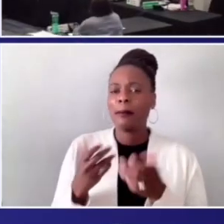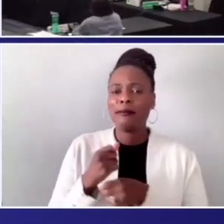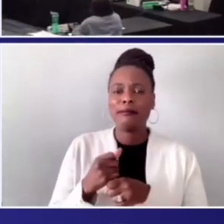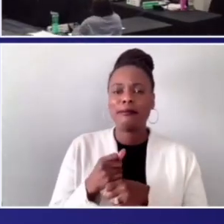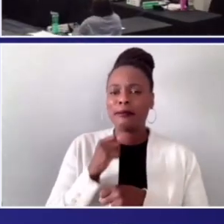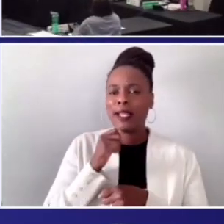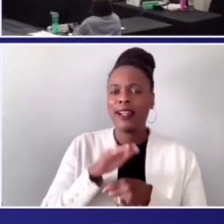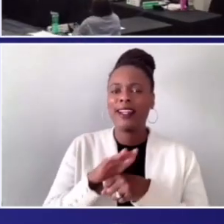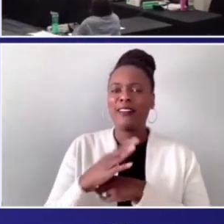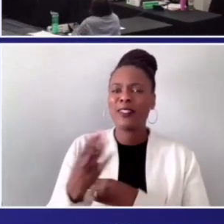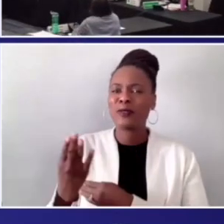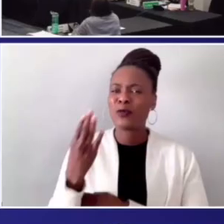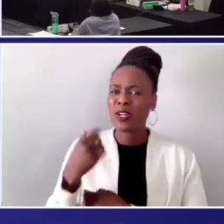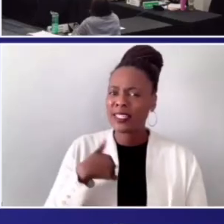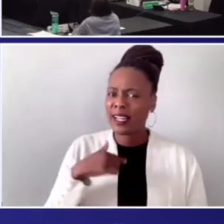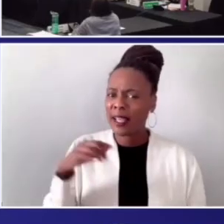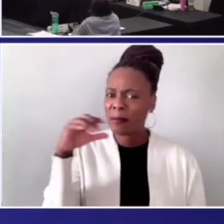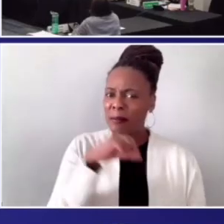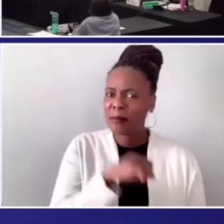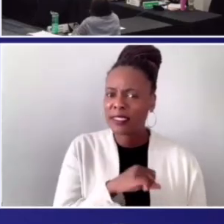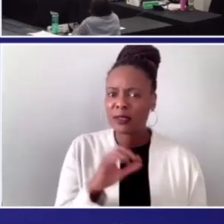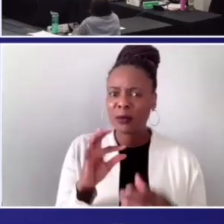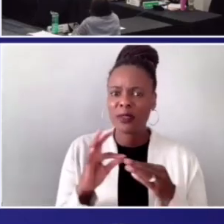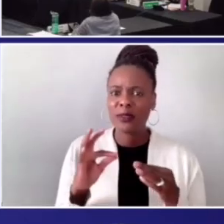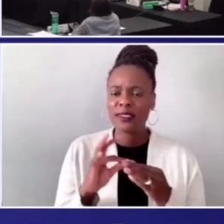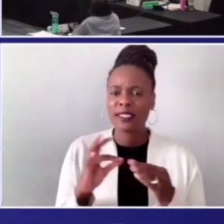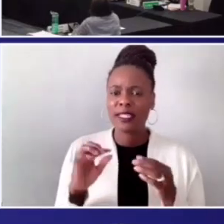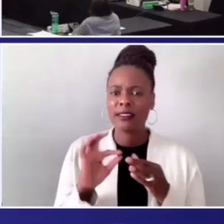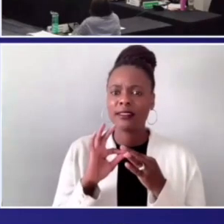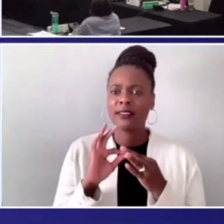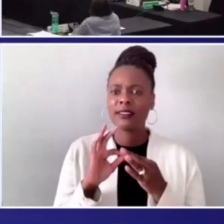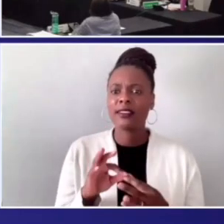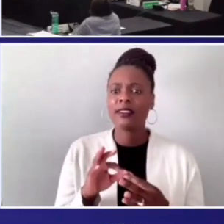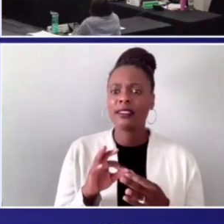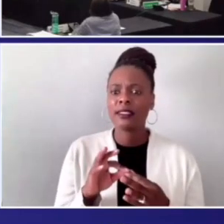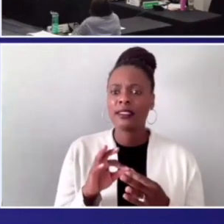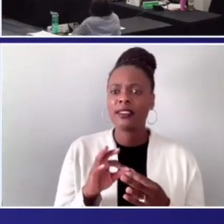Did I miss what you said about the loan